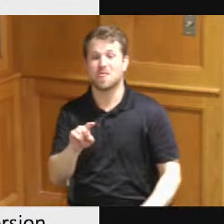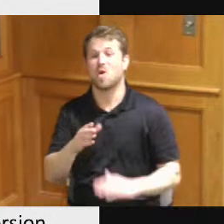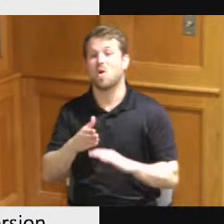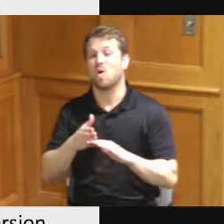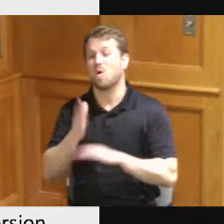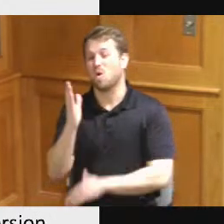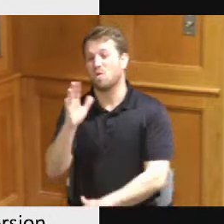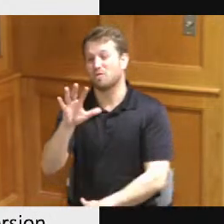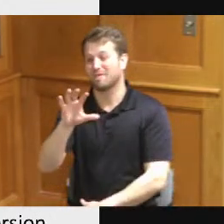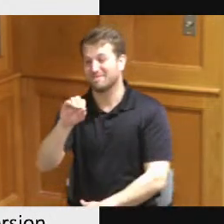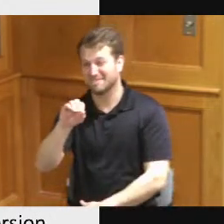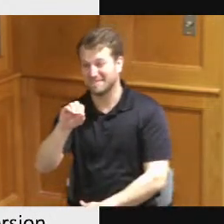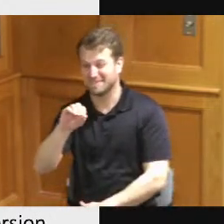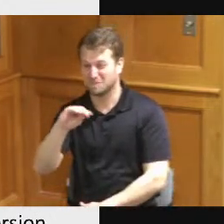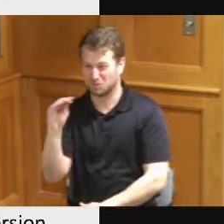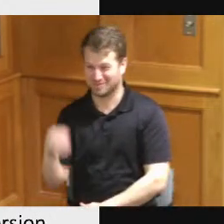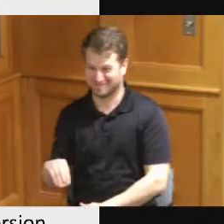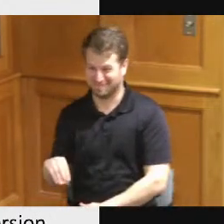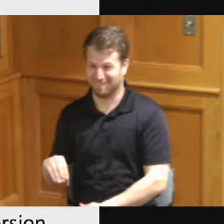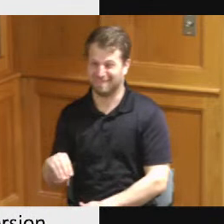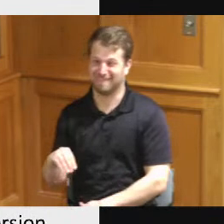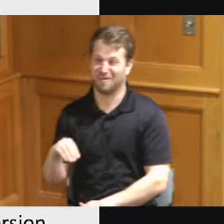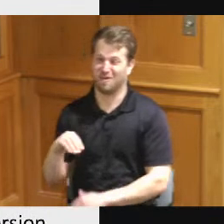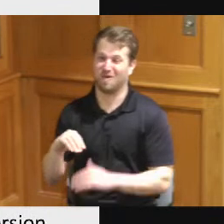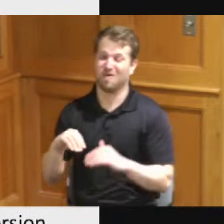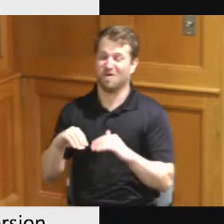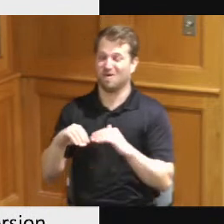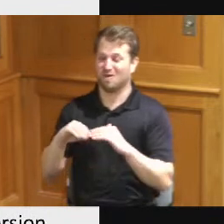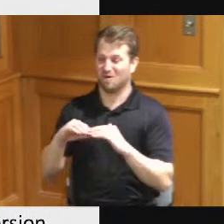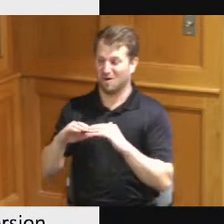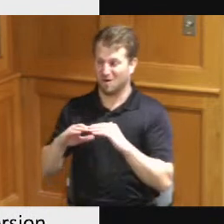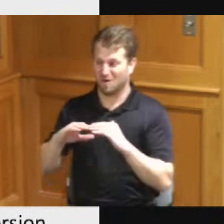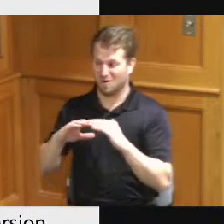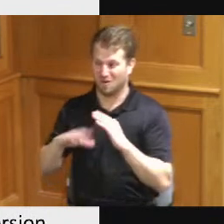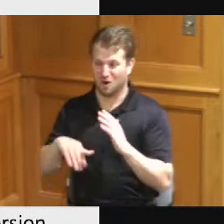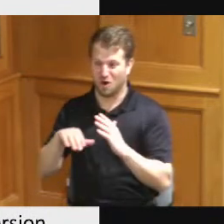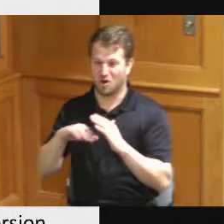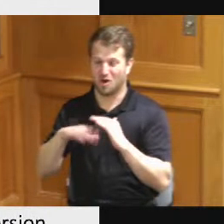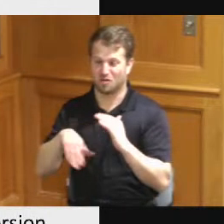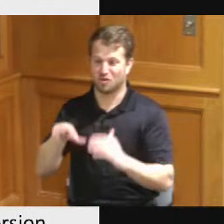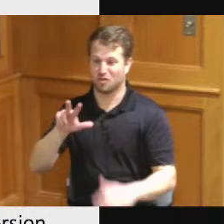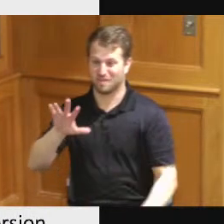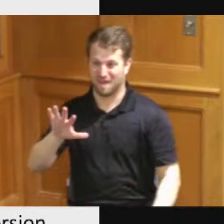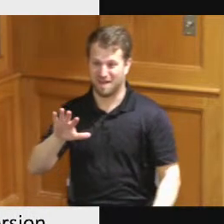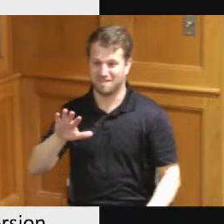so it is disproportionately a problem that is affecting young people and again my old Street